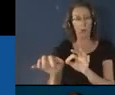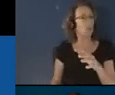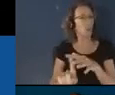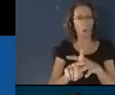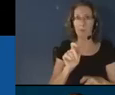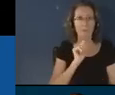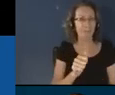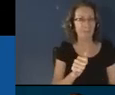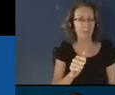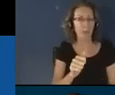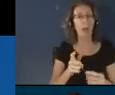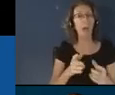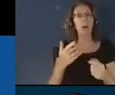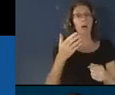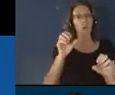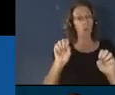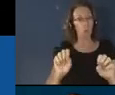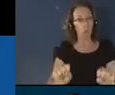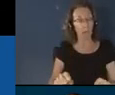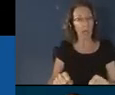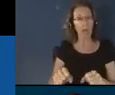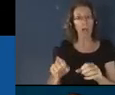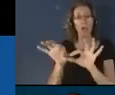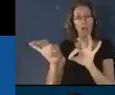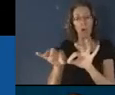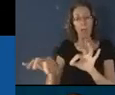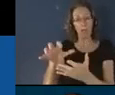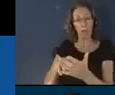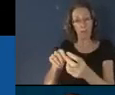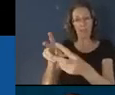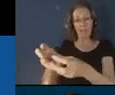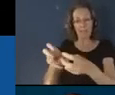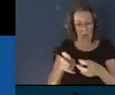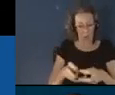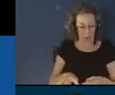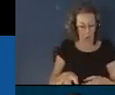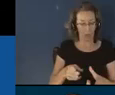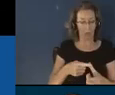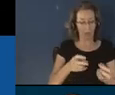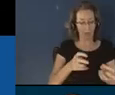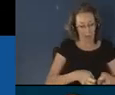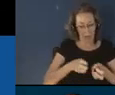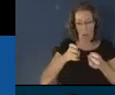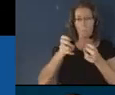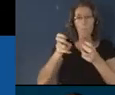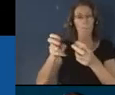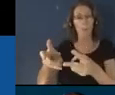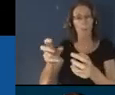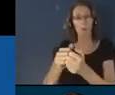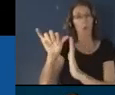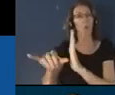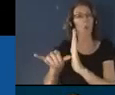you can download the transcription and then upload it um as for on the YouTube channel and it will